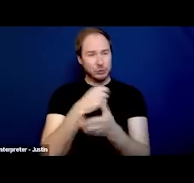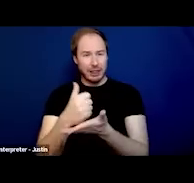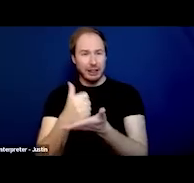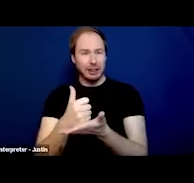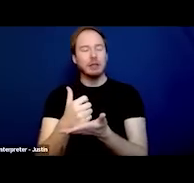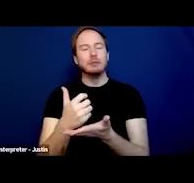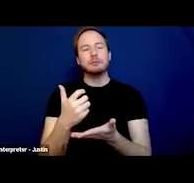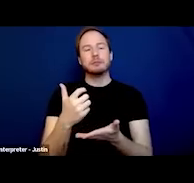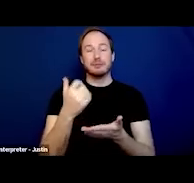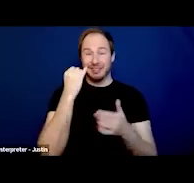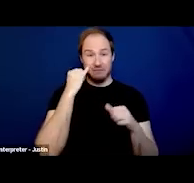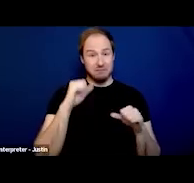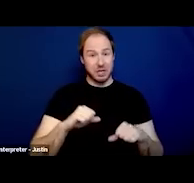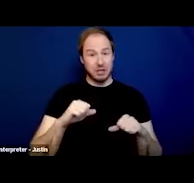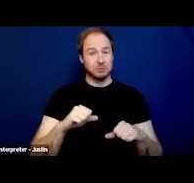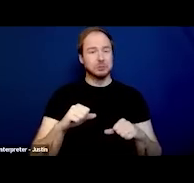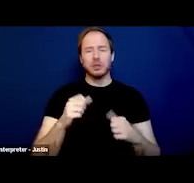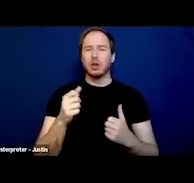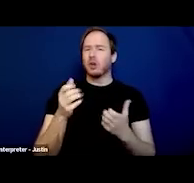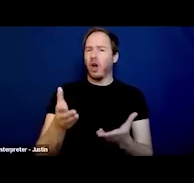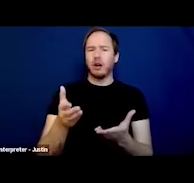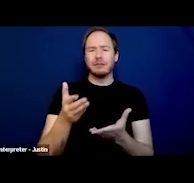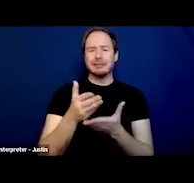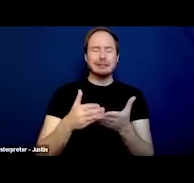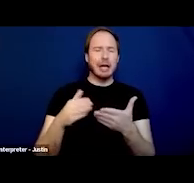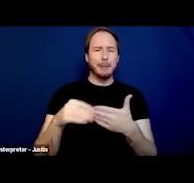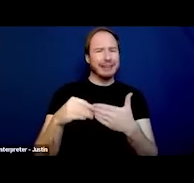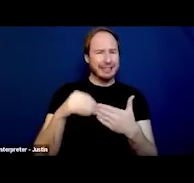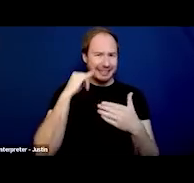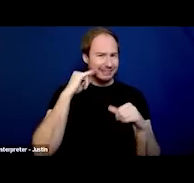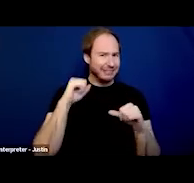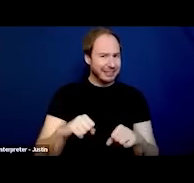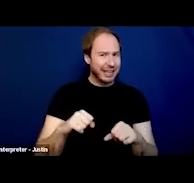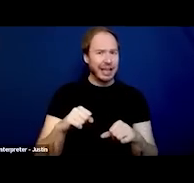When possible, offer some degree of leniency if that is possible.